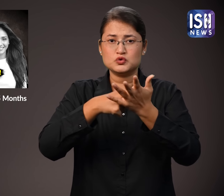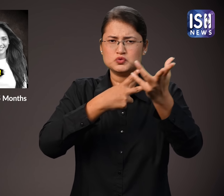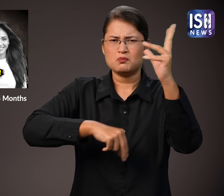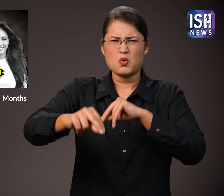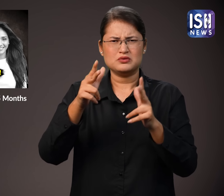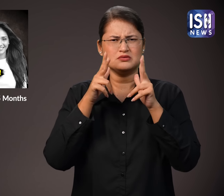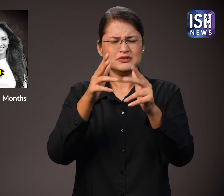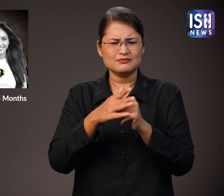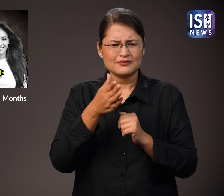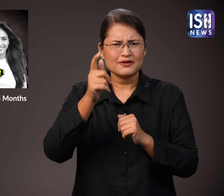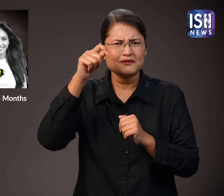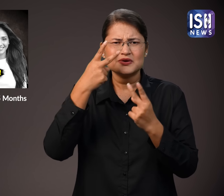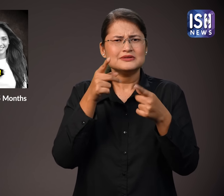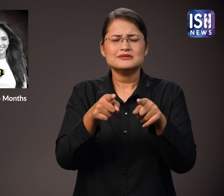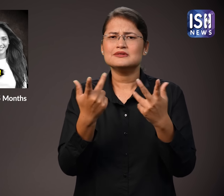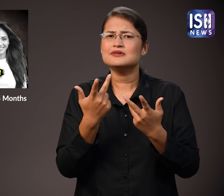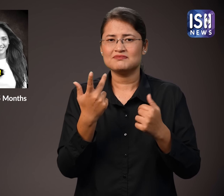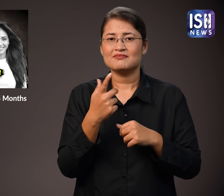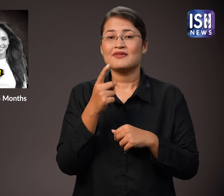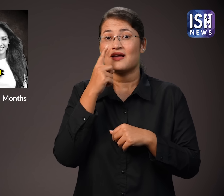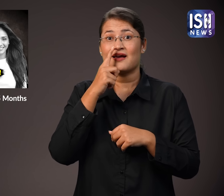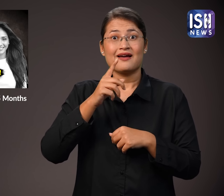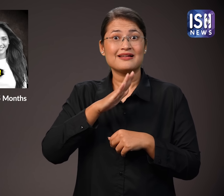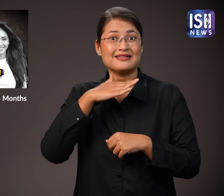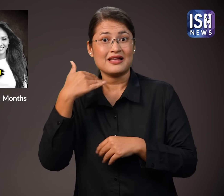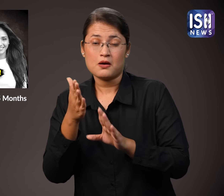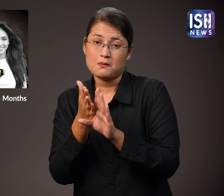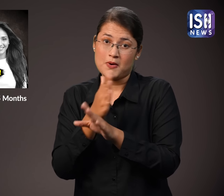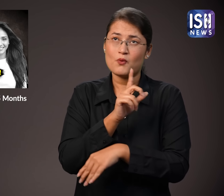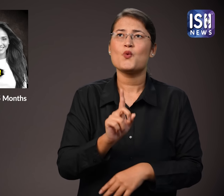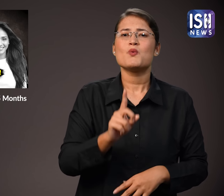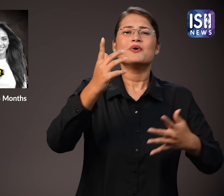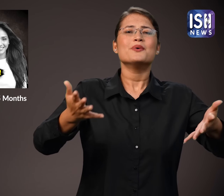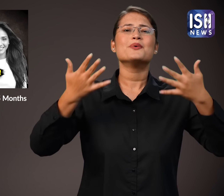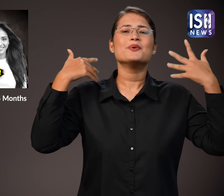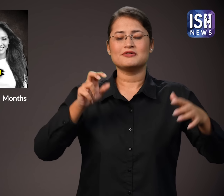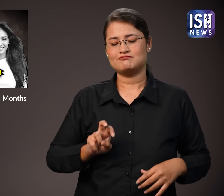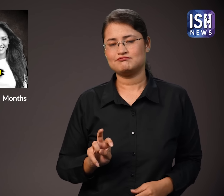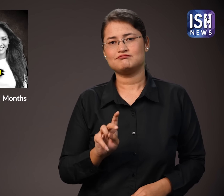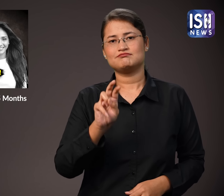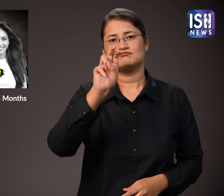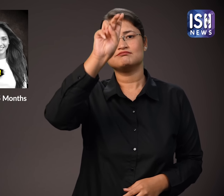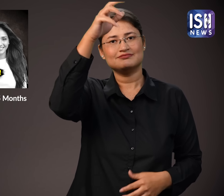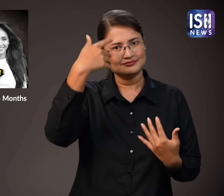According to reports, the footage showed Twisha walking toward the terrace alone shortly before her death.